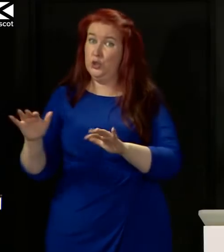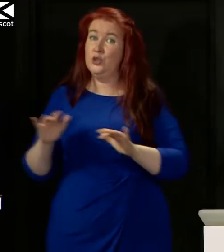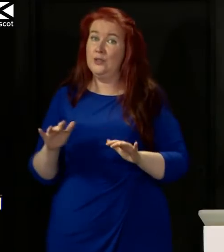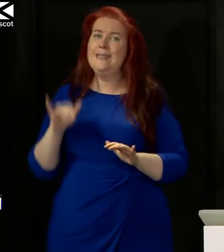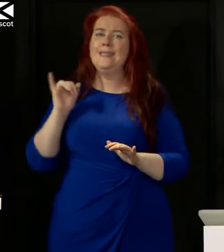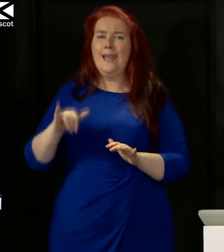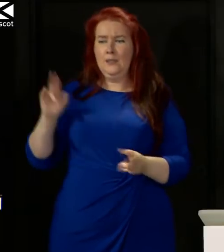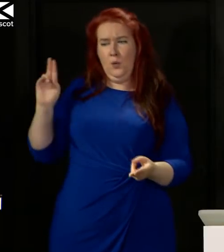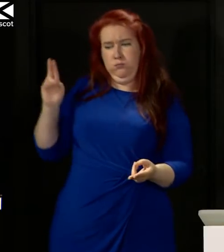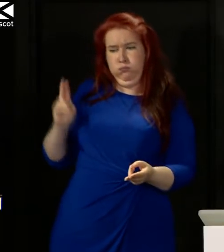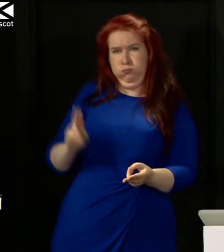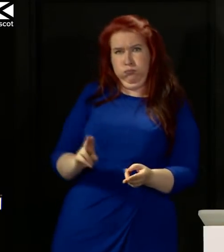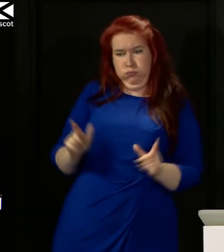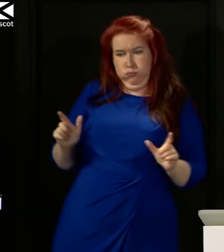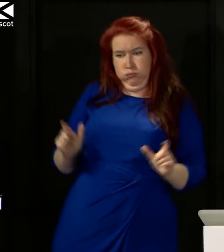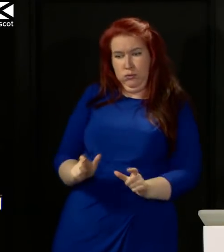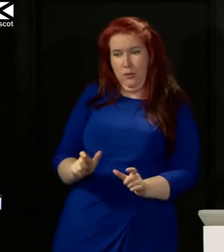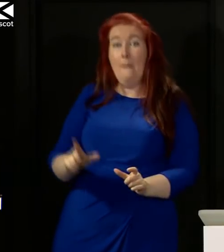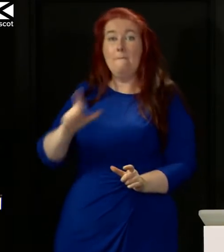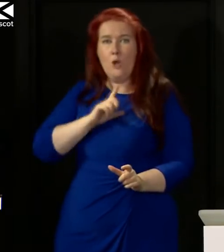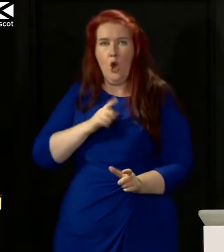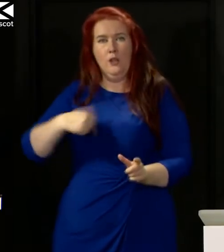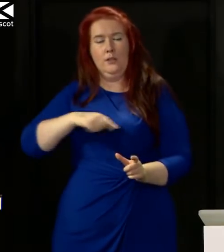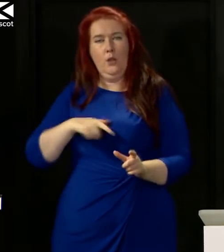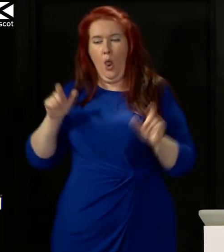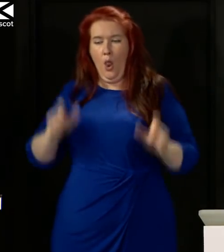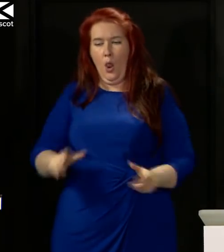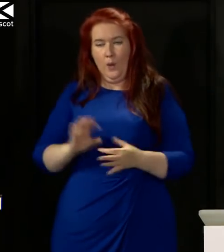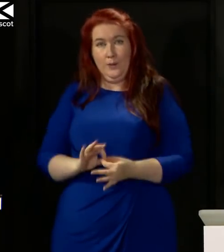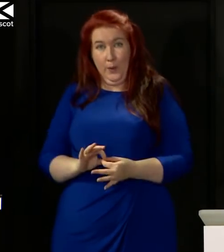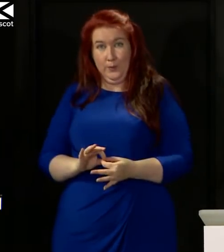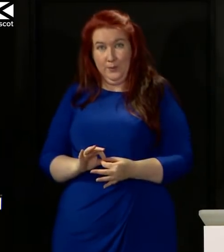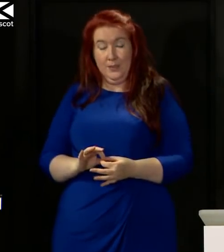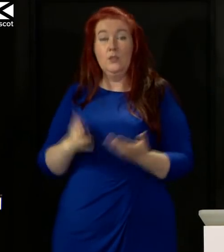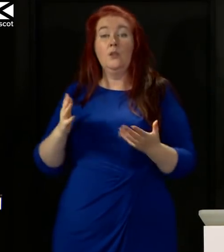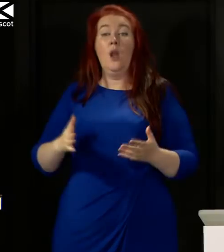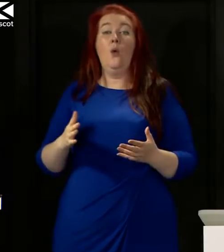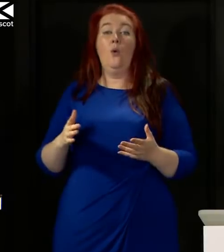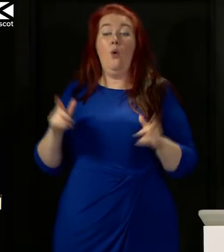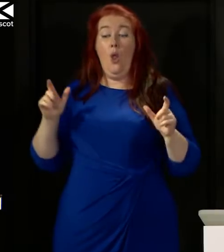because of lockdown. So as we lift lockdown, we have got to be very careful that we don't